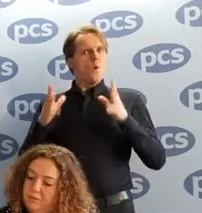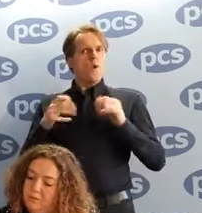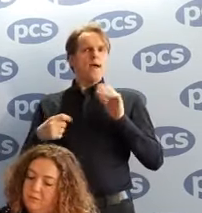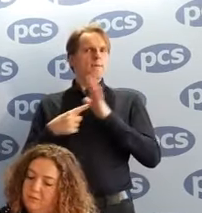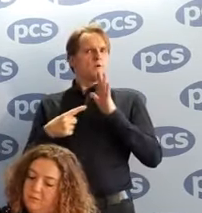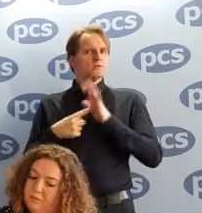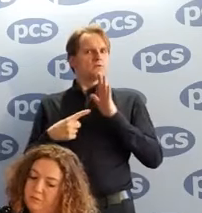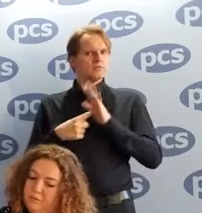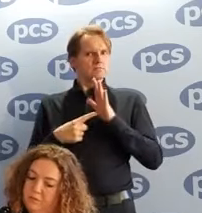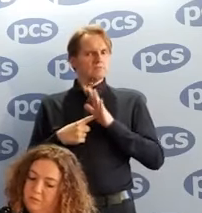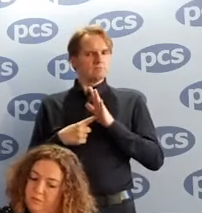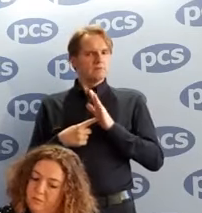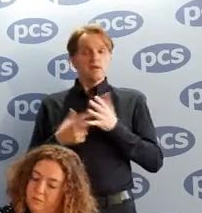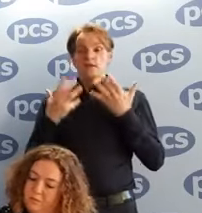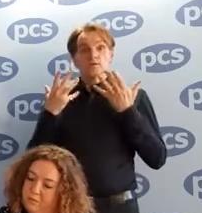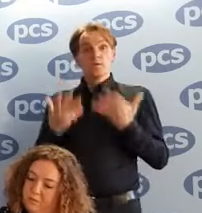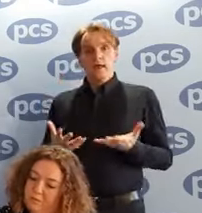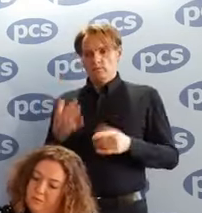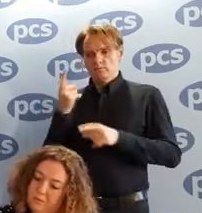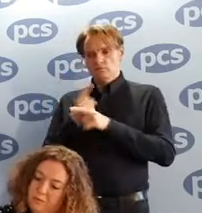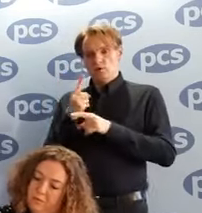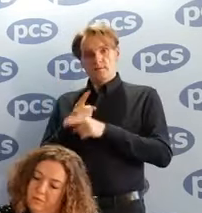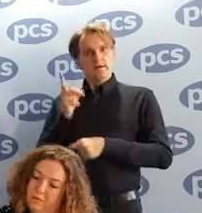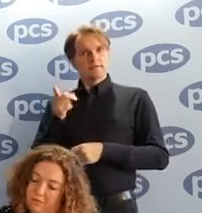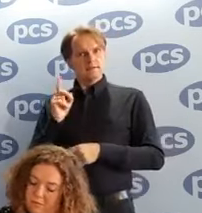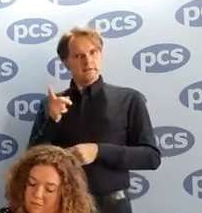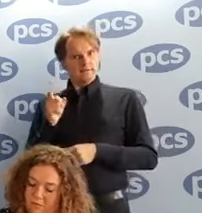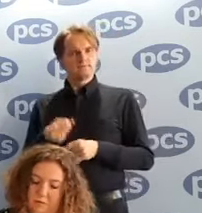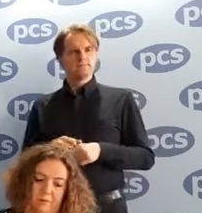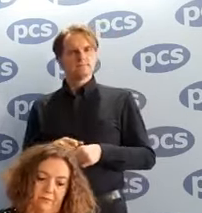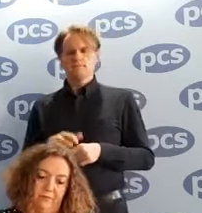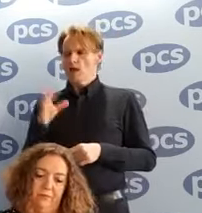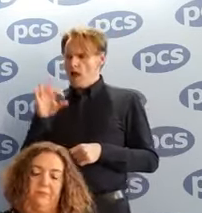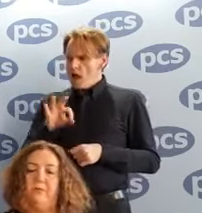move into the final session of Facebook live event in asking Mark if he is able to